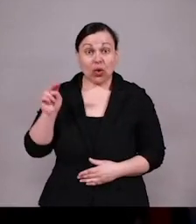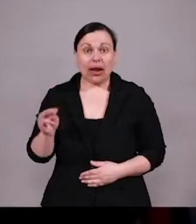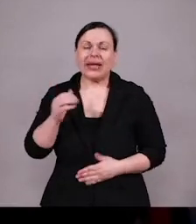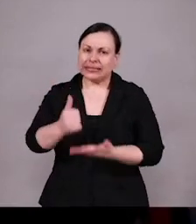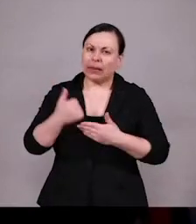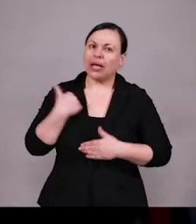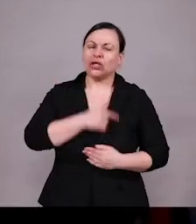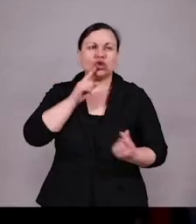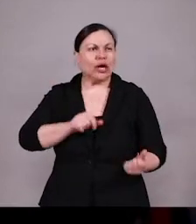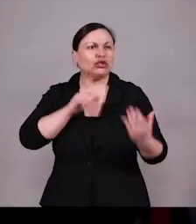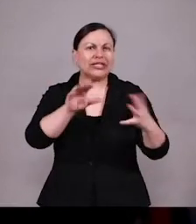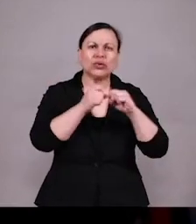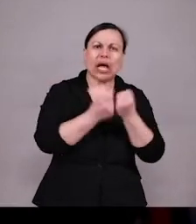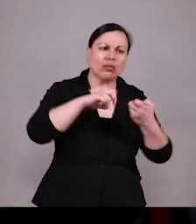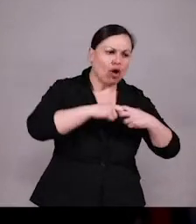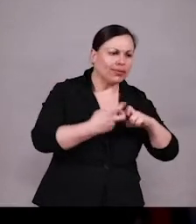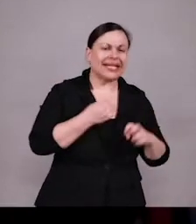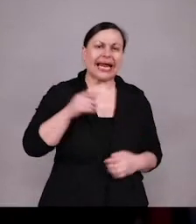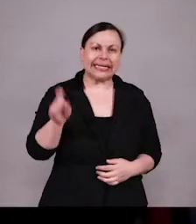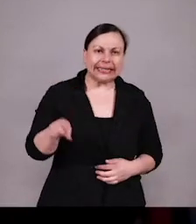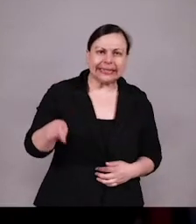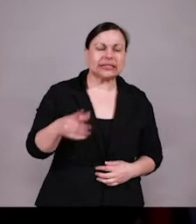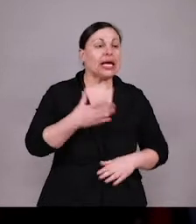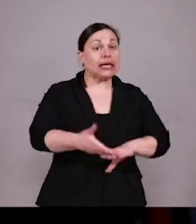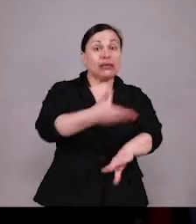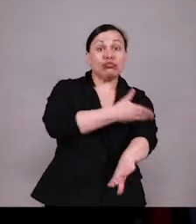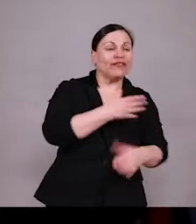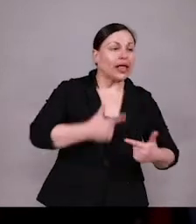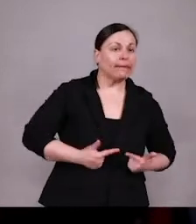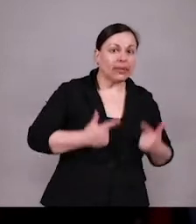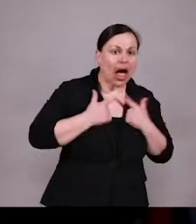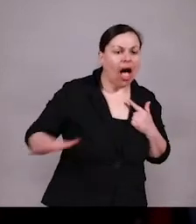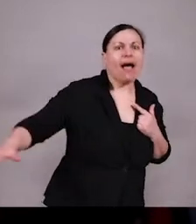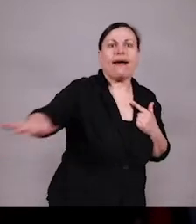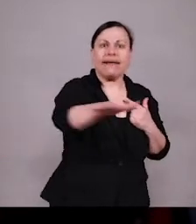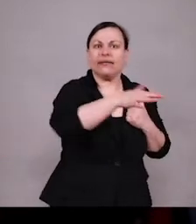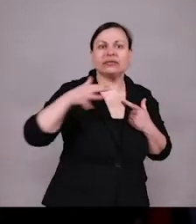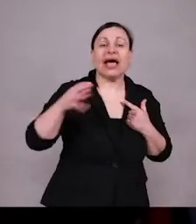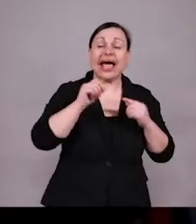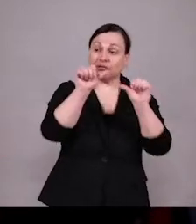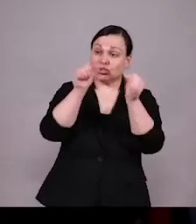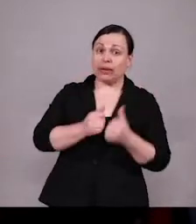helping address societal problems and needs, improving countless lives and even shaping